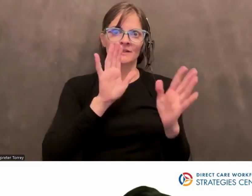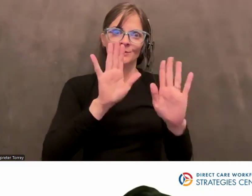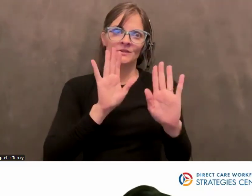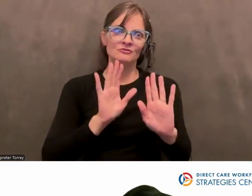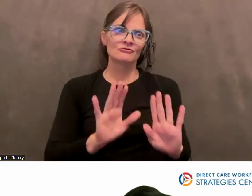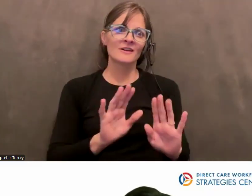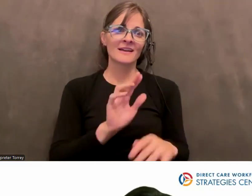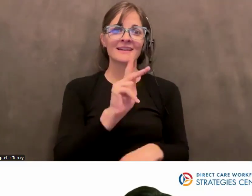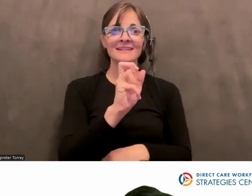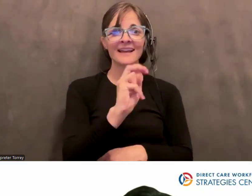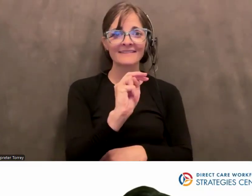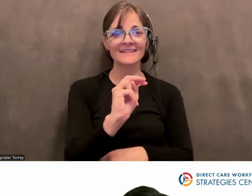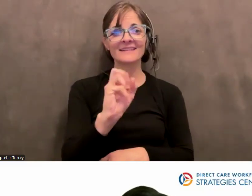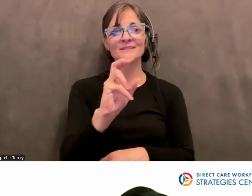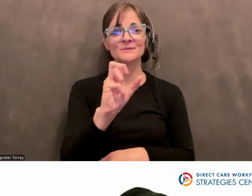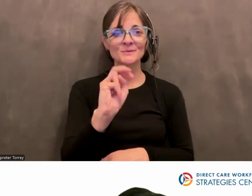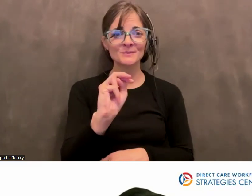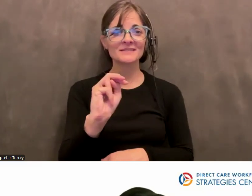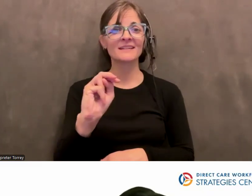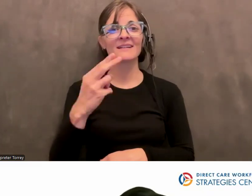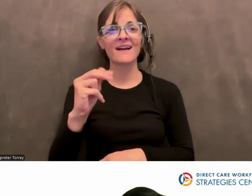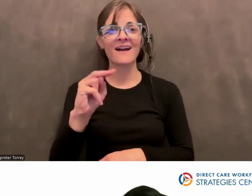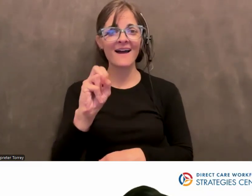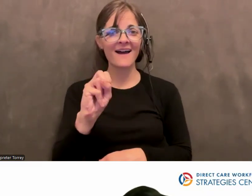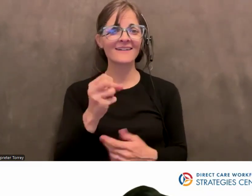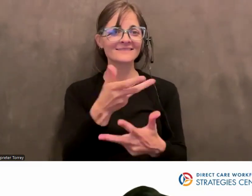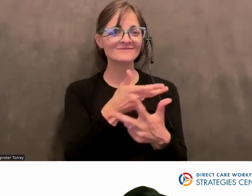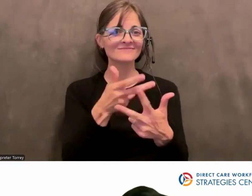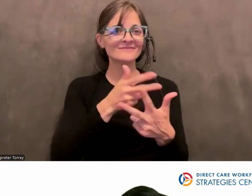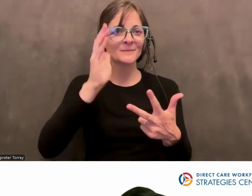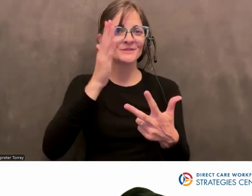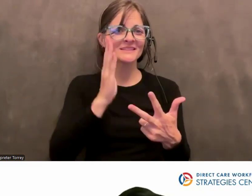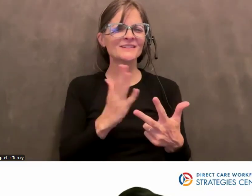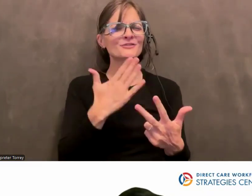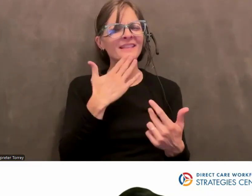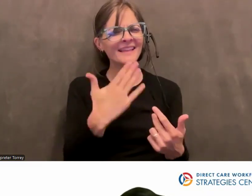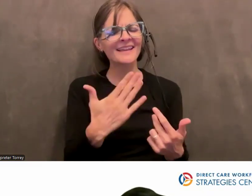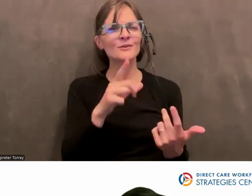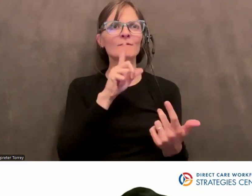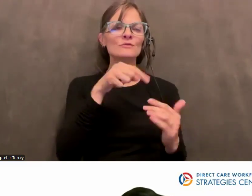We really appreciate you sharing these insightful learnings from your experience with our PLC and ITA states.